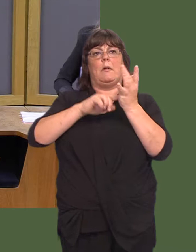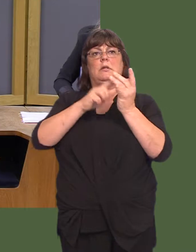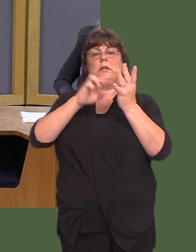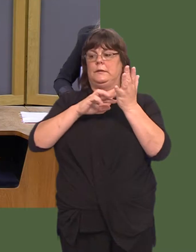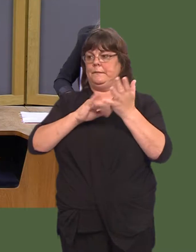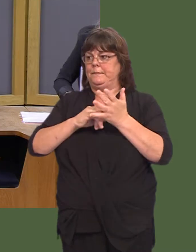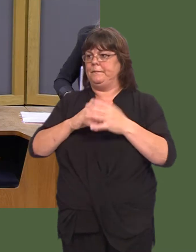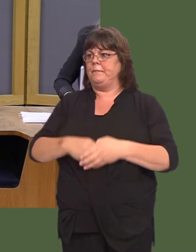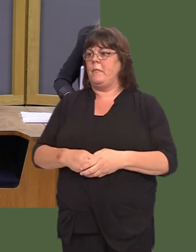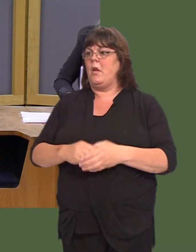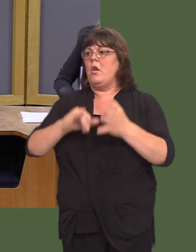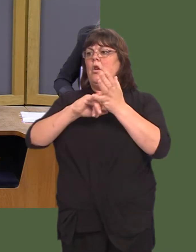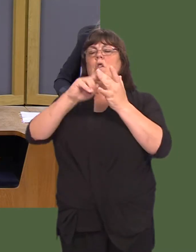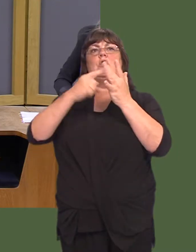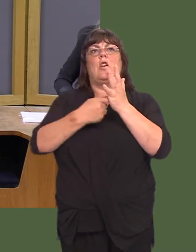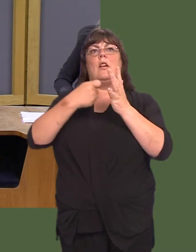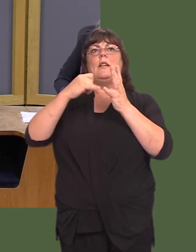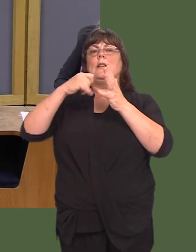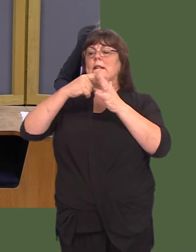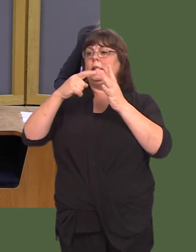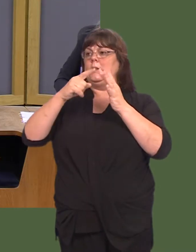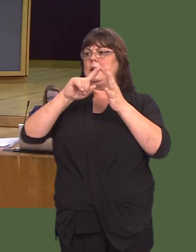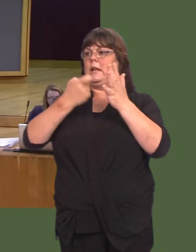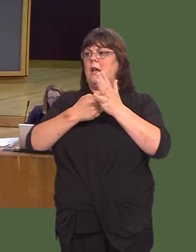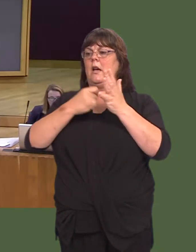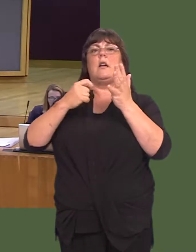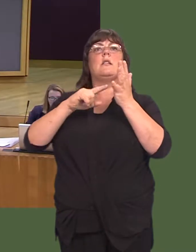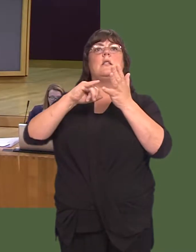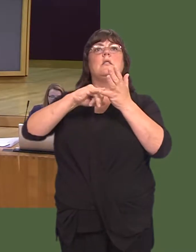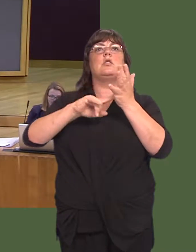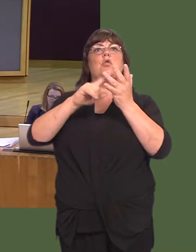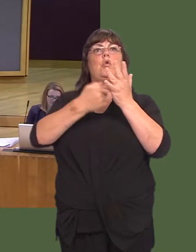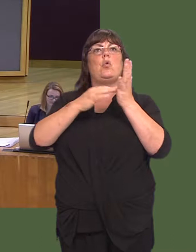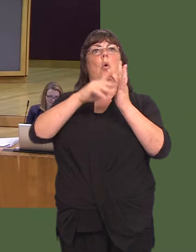Sir Keir Starmer, the shadow Brexit Secretary, was in Wales a few days ago and I see from